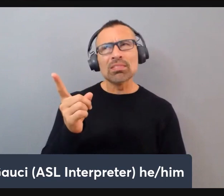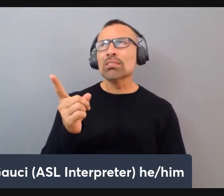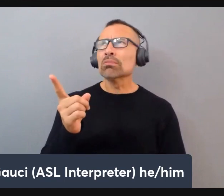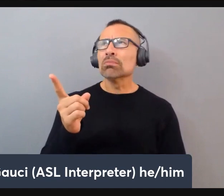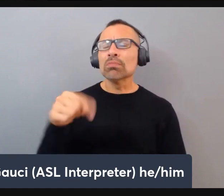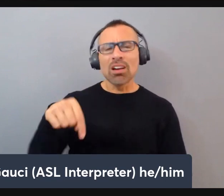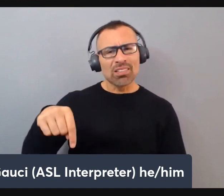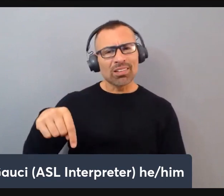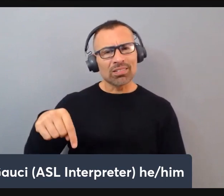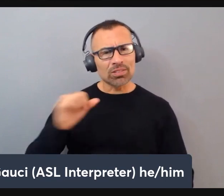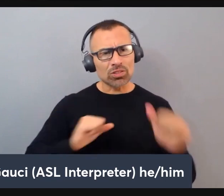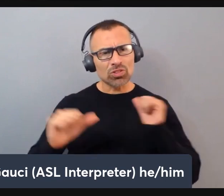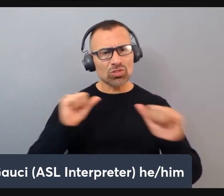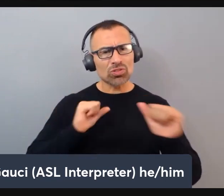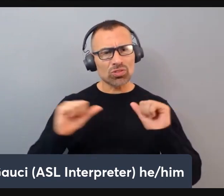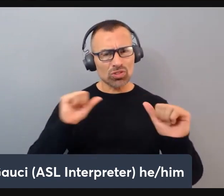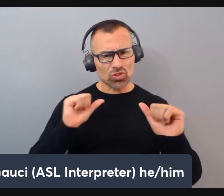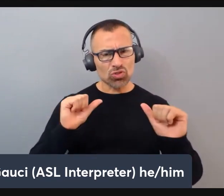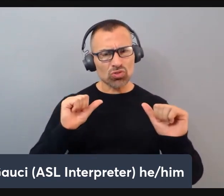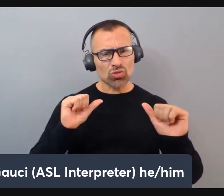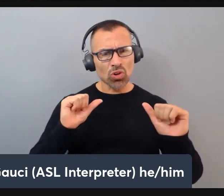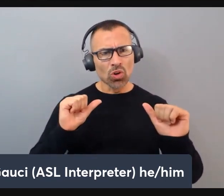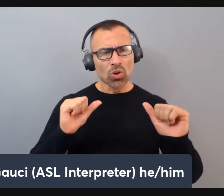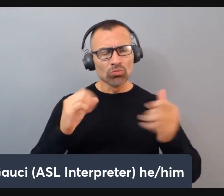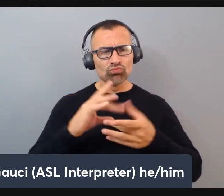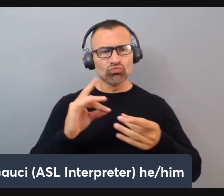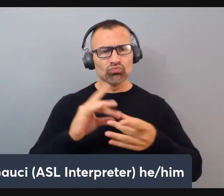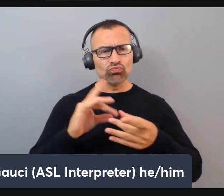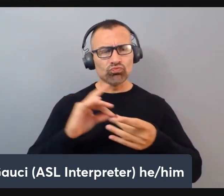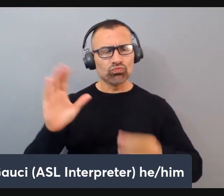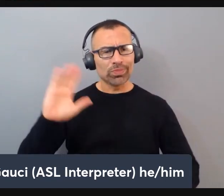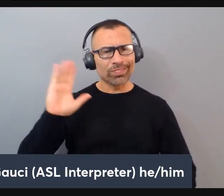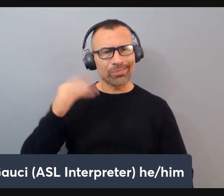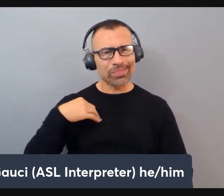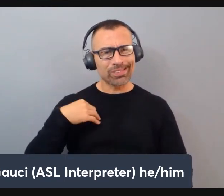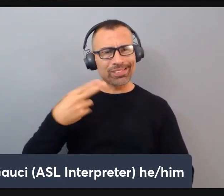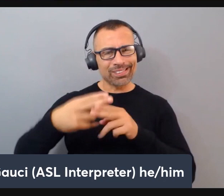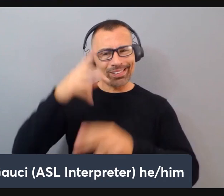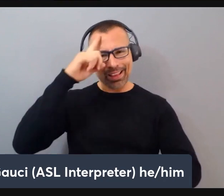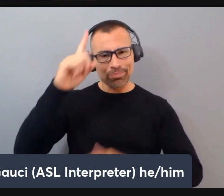I don't remember the name of it though unfortunately, off the top of my head, I have to look it up. But what they do is they do machine learning